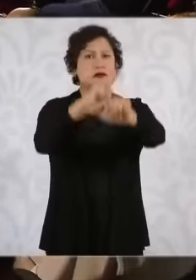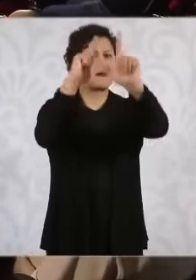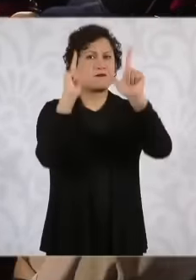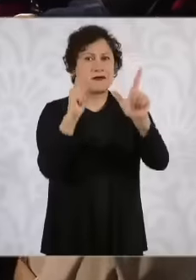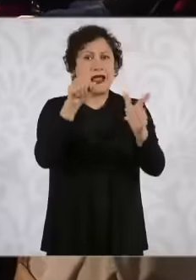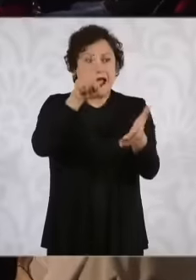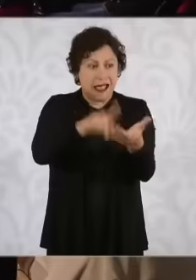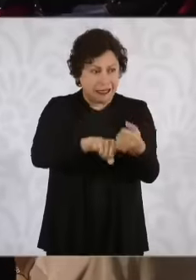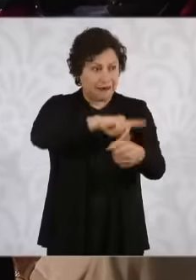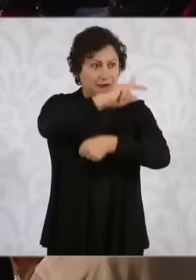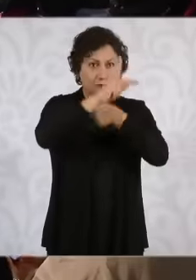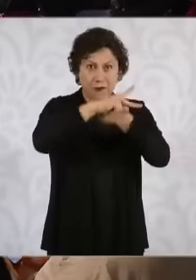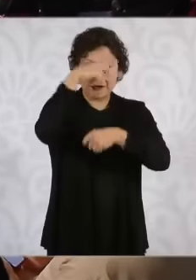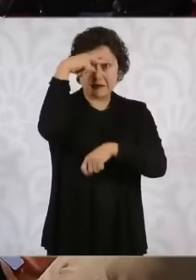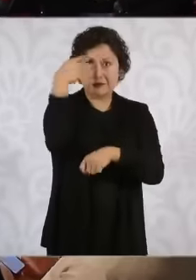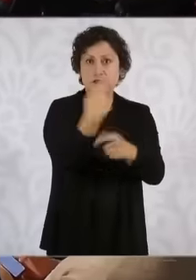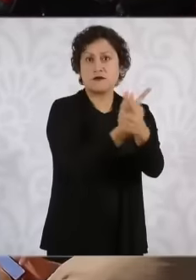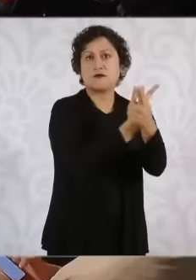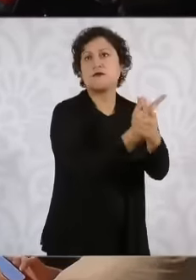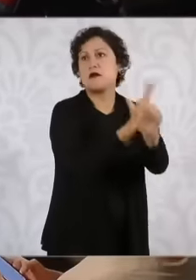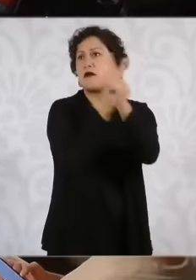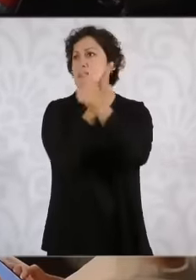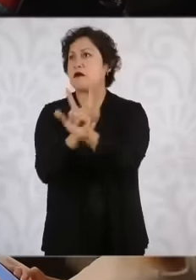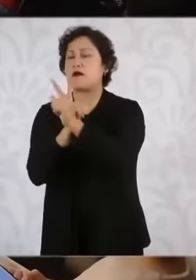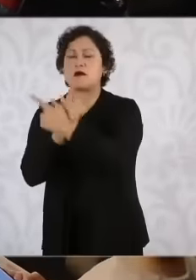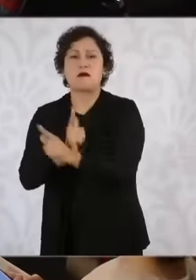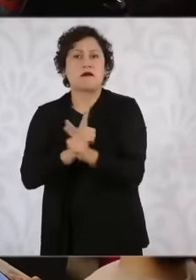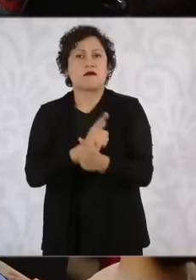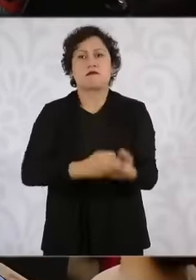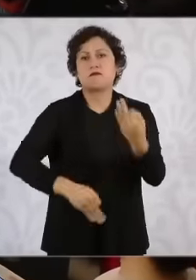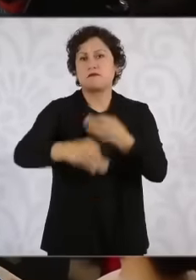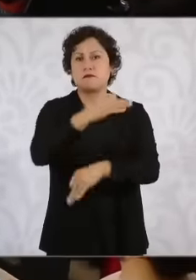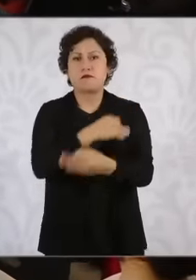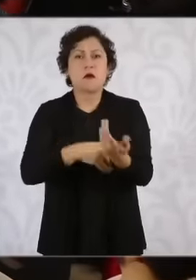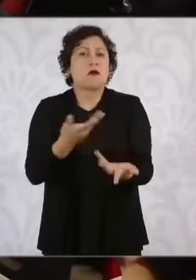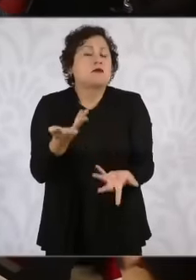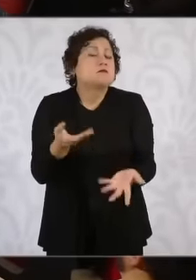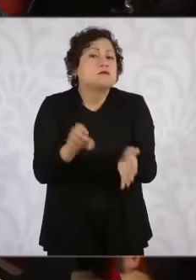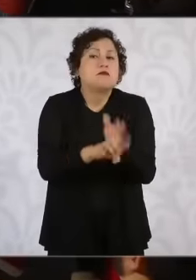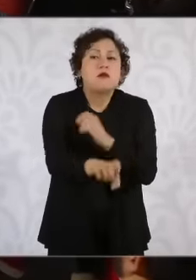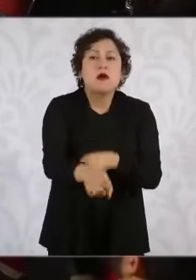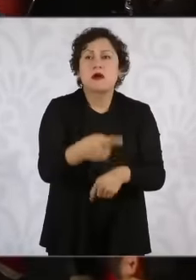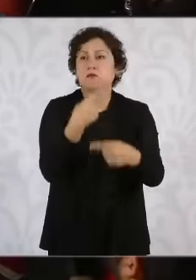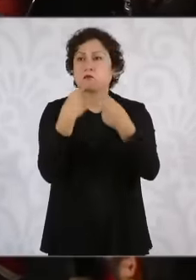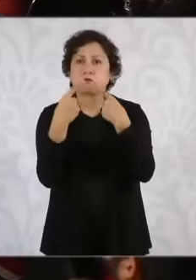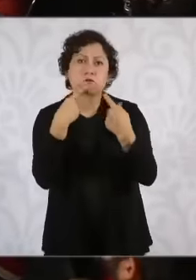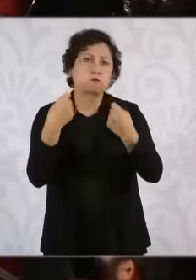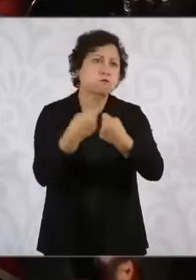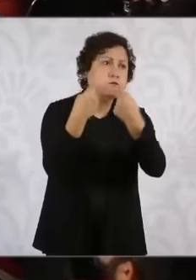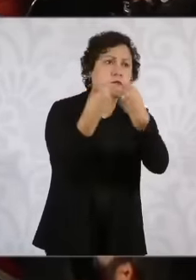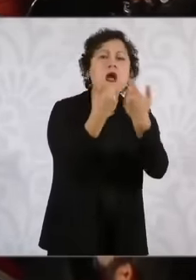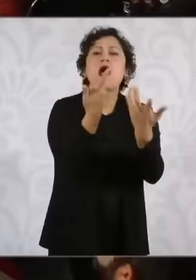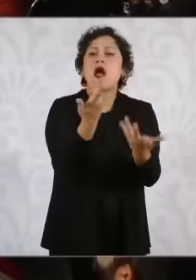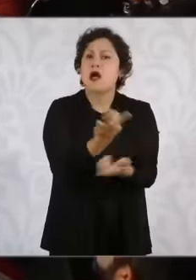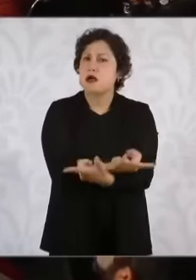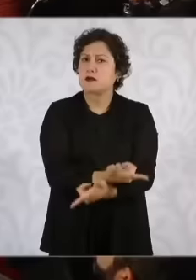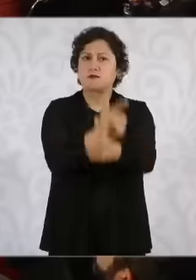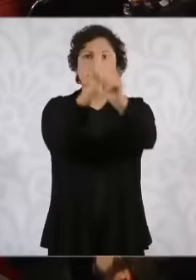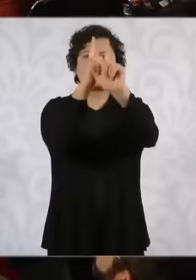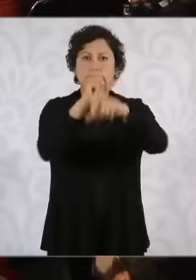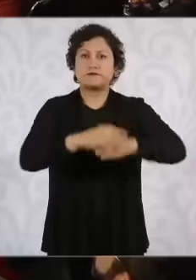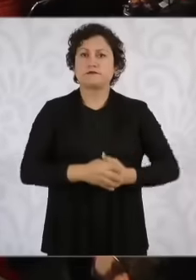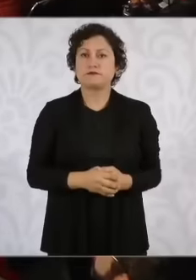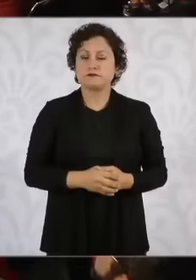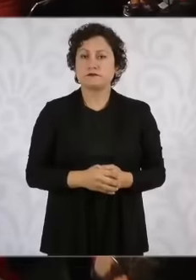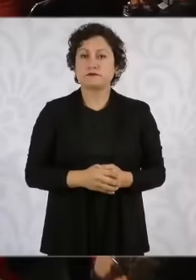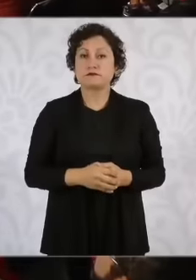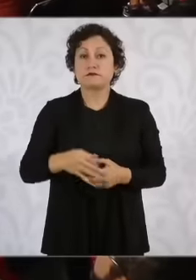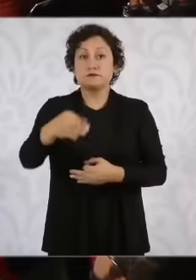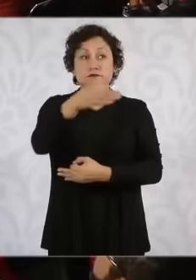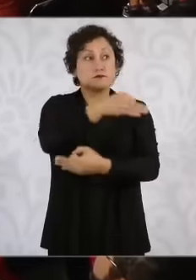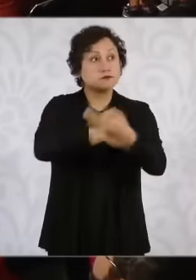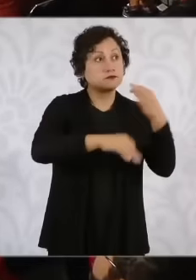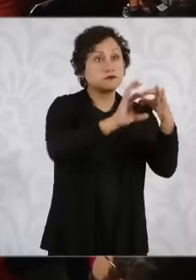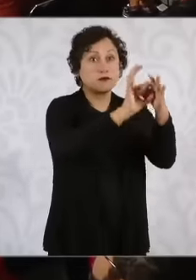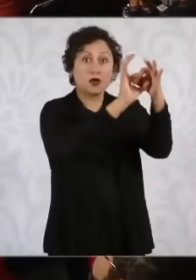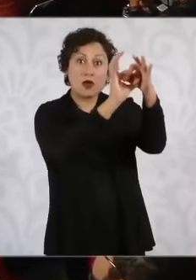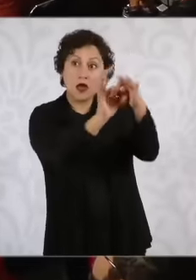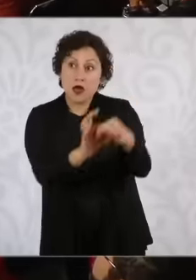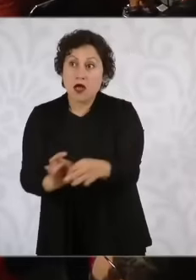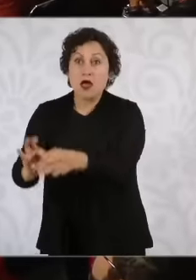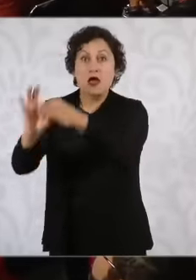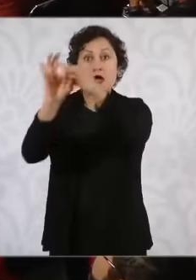debate there are freedoms and there is no single thought there is no we We do not ask that everyone